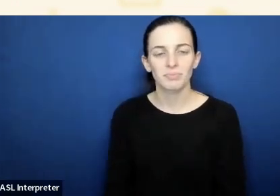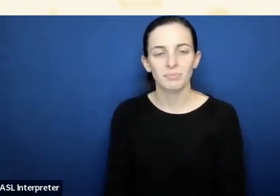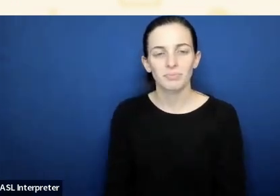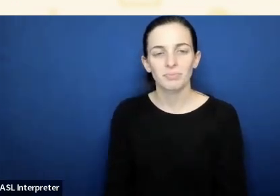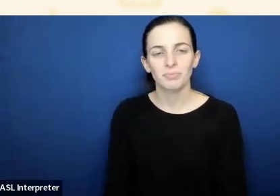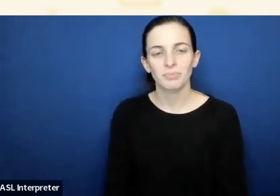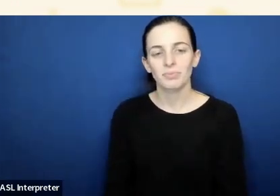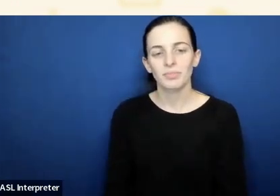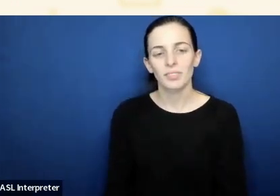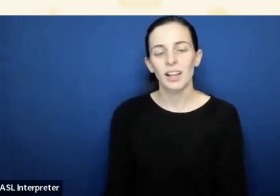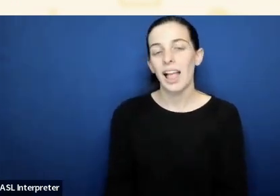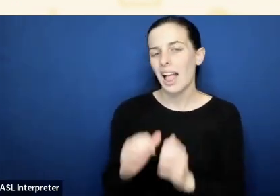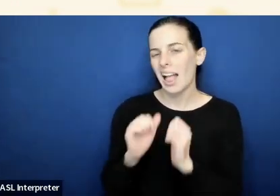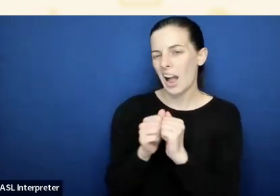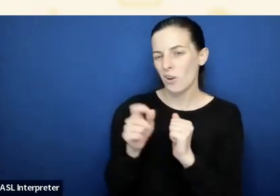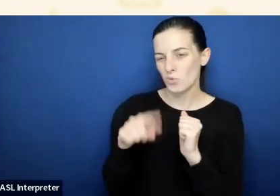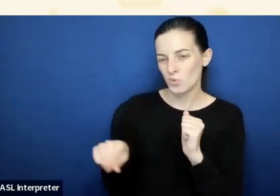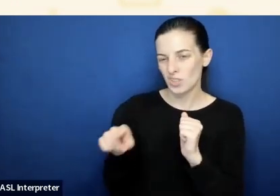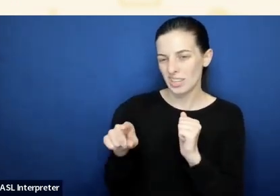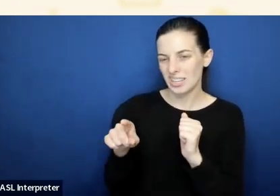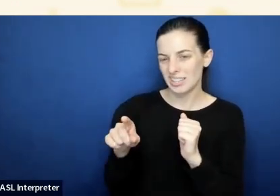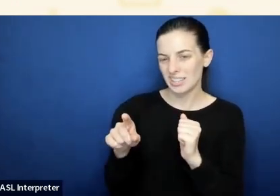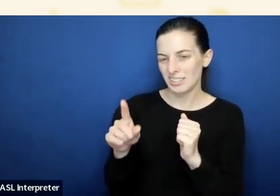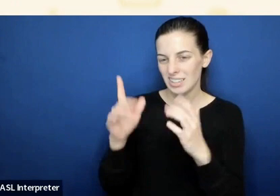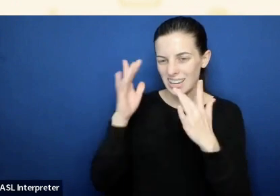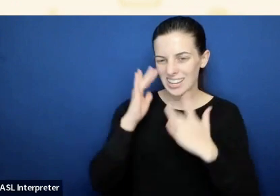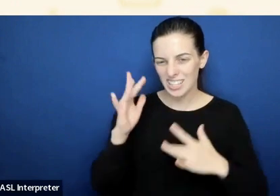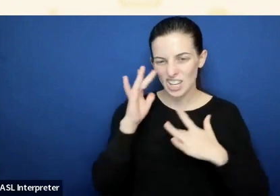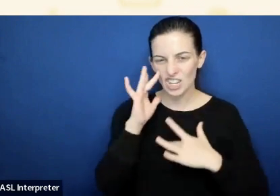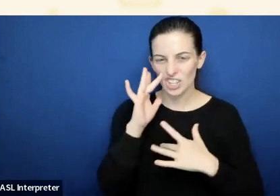How do these condition impact event participation?